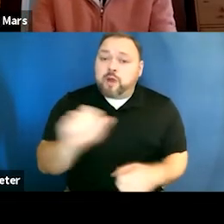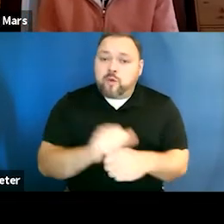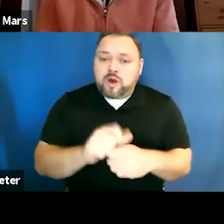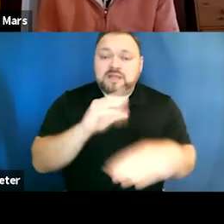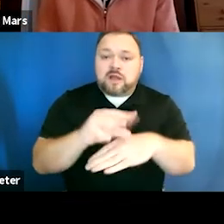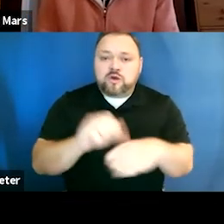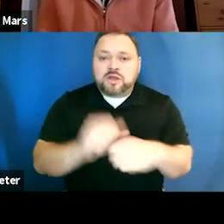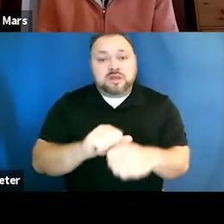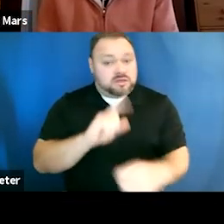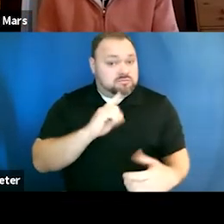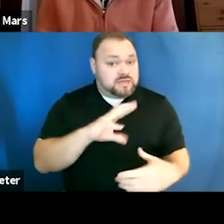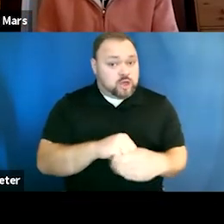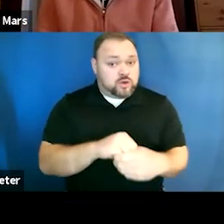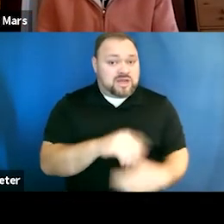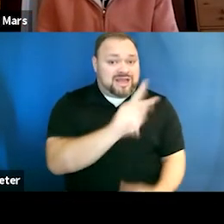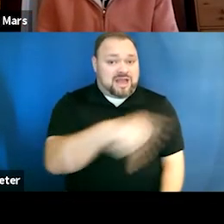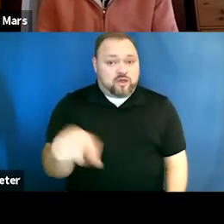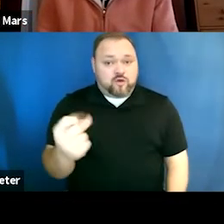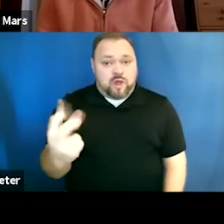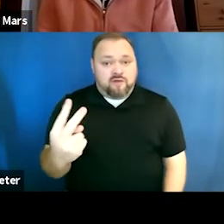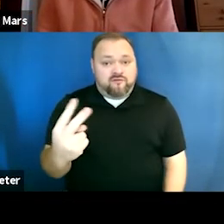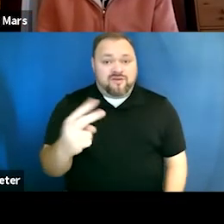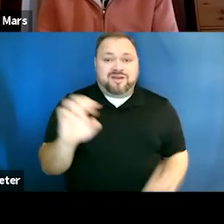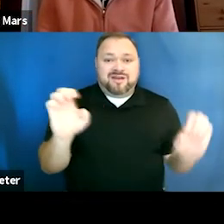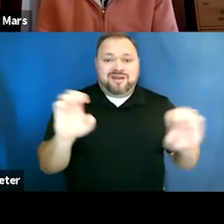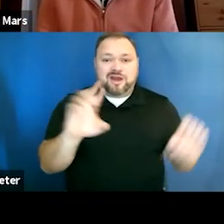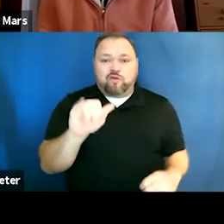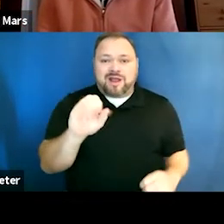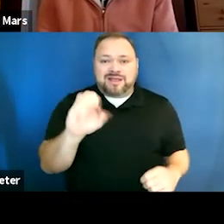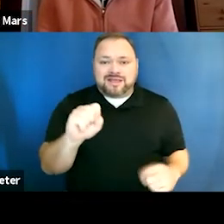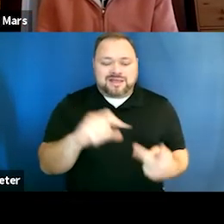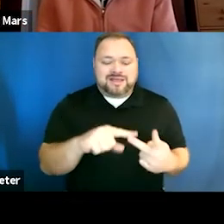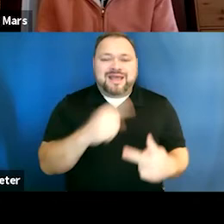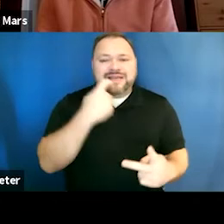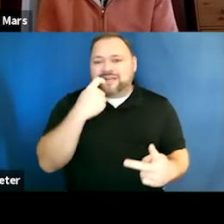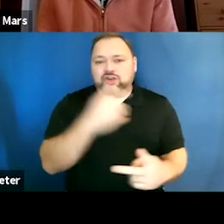including K through 12 crisis counseling, addiction recovery, and AIDS foundation.